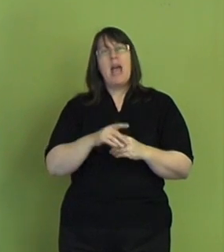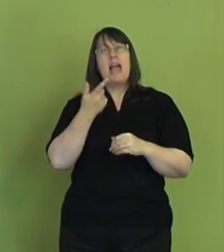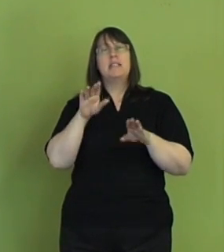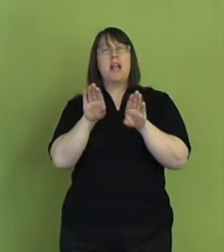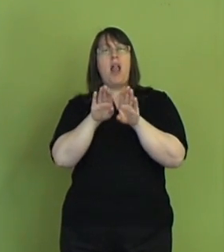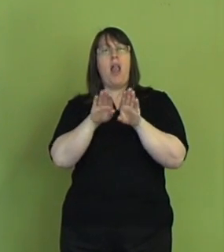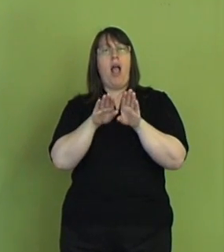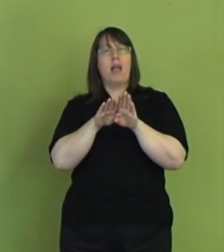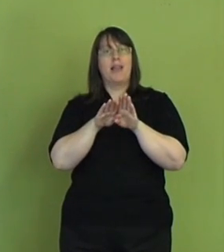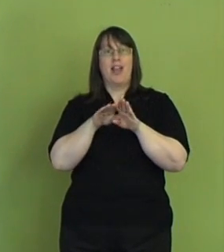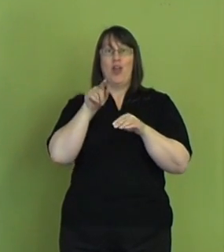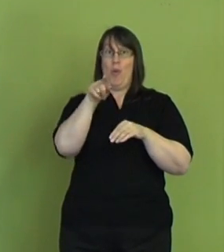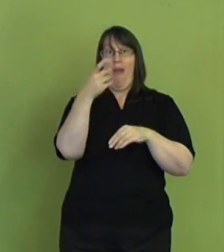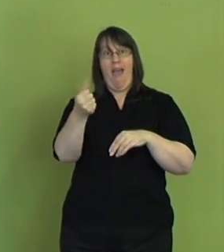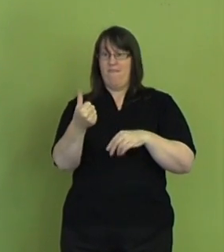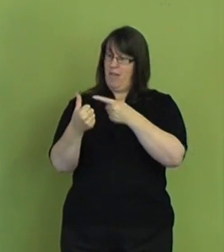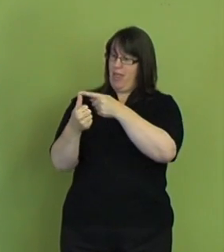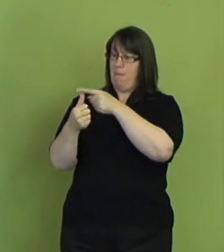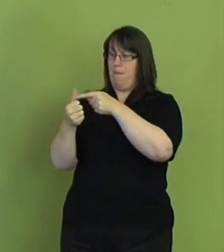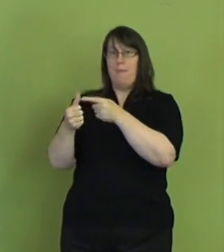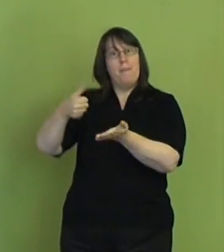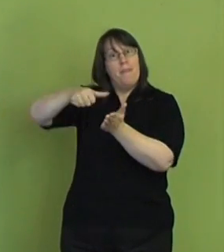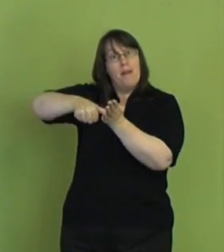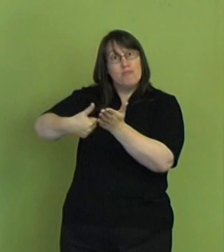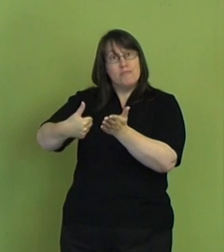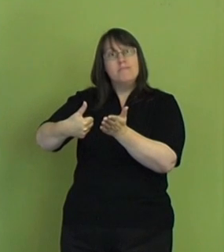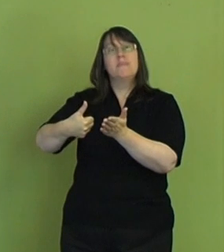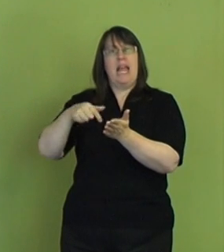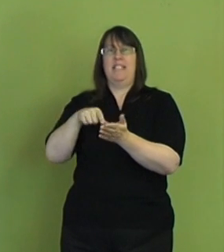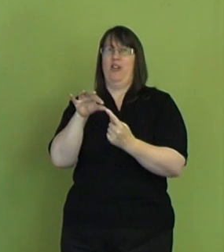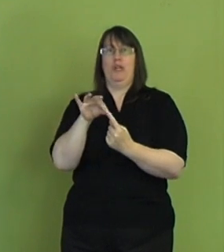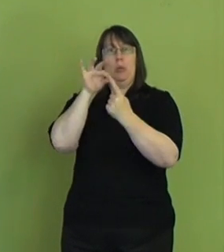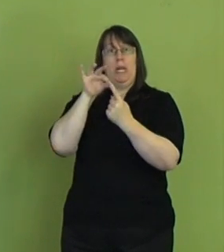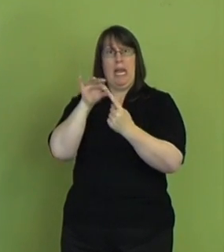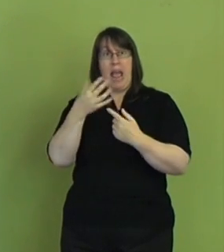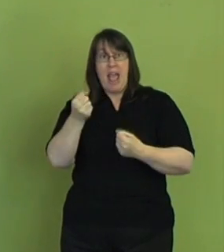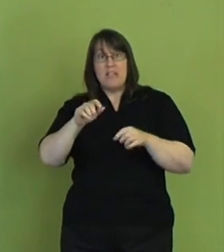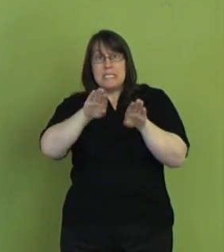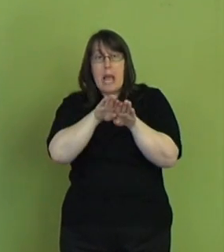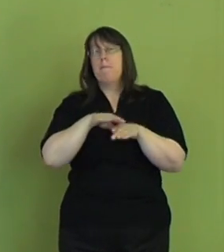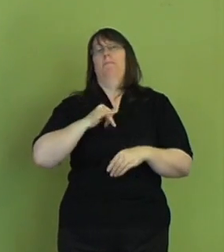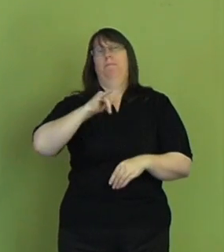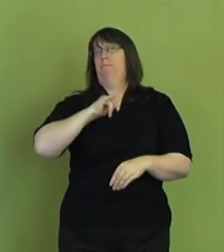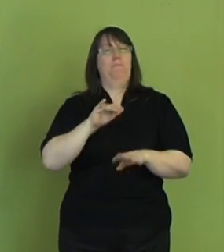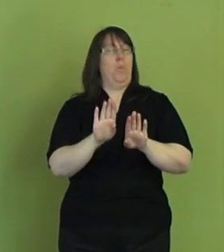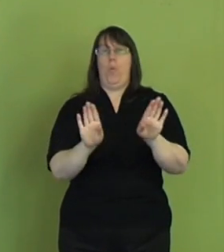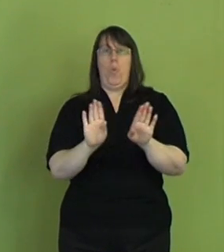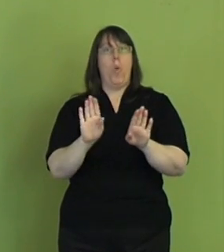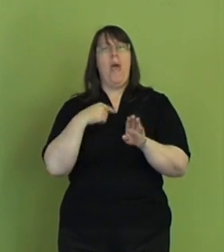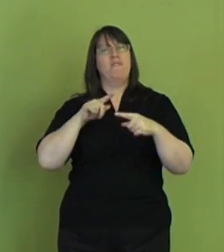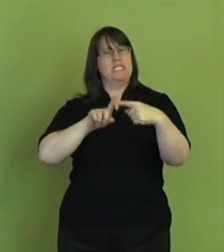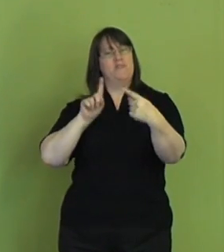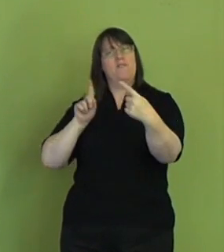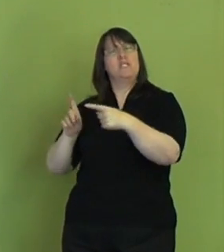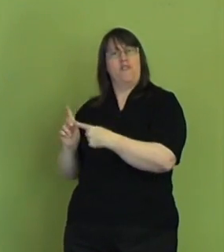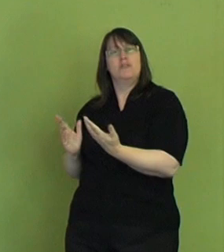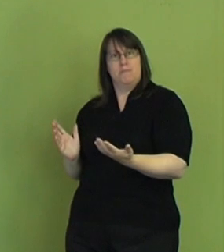it is unique to all of us.